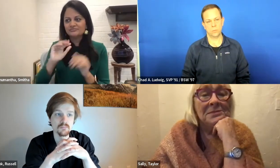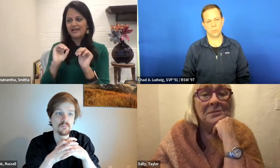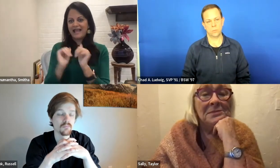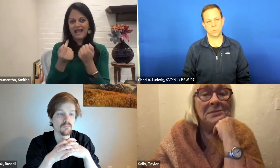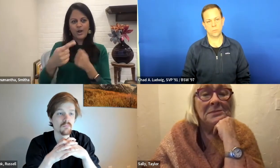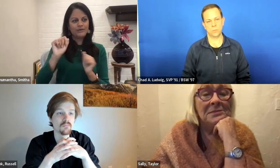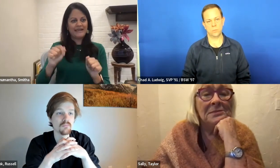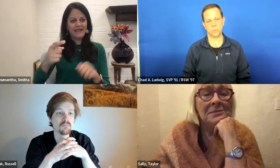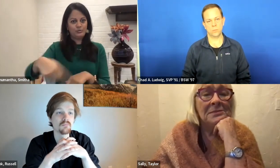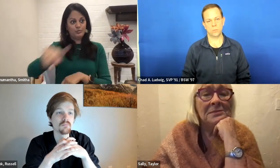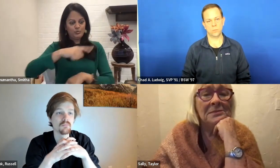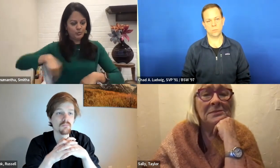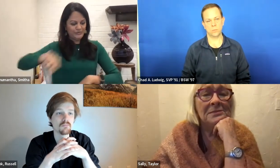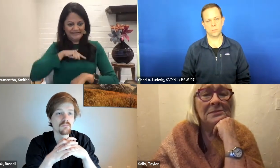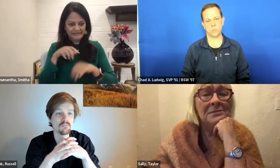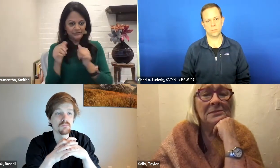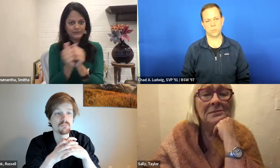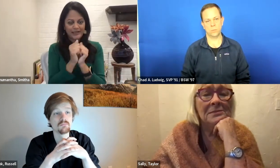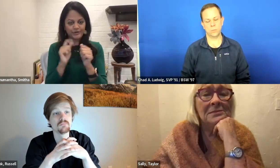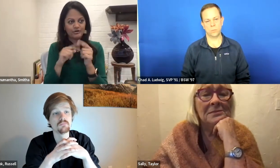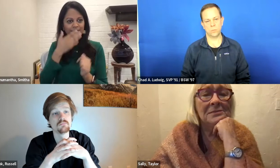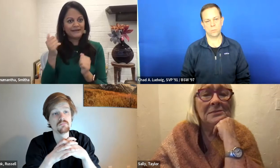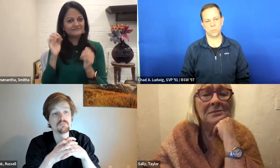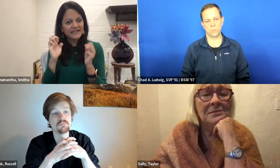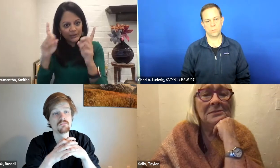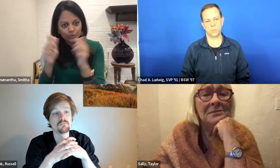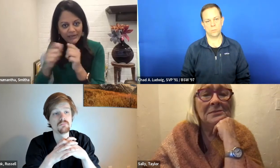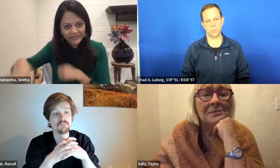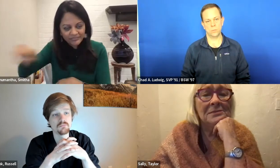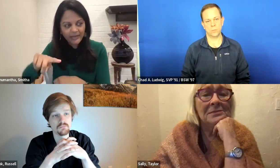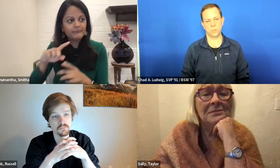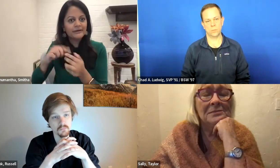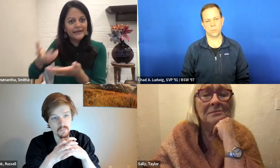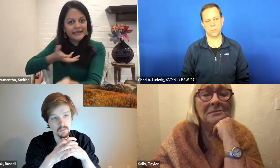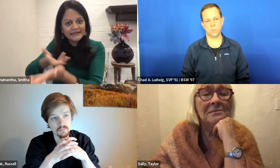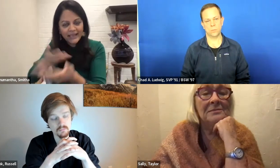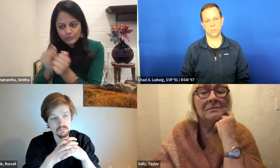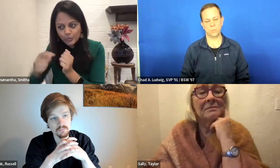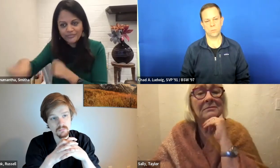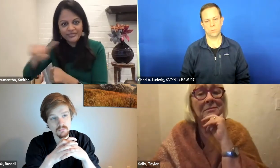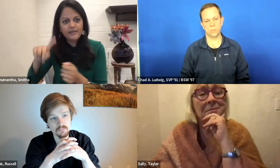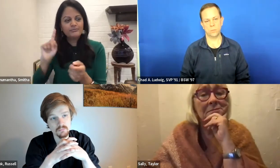social workers, and other health care providers, what can we do? How can we work best together to educate them